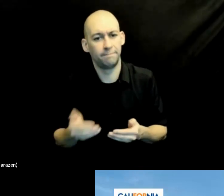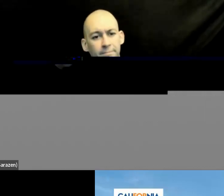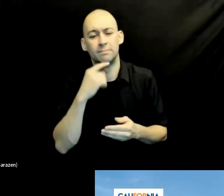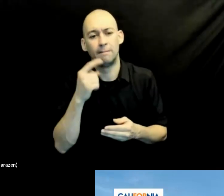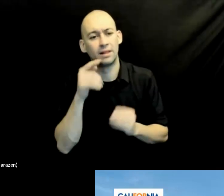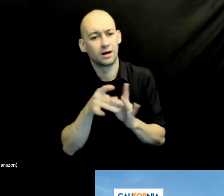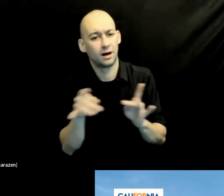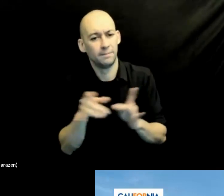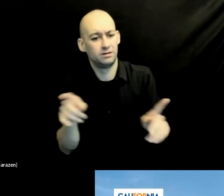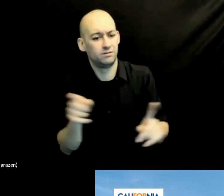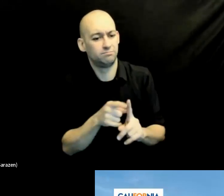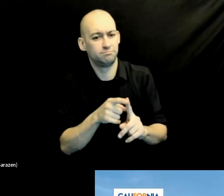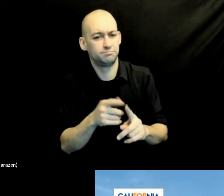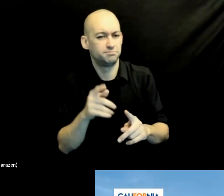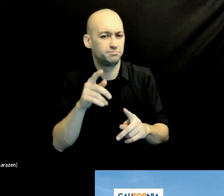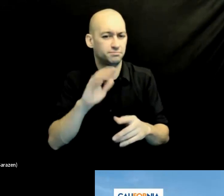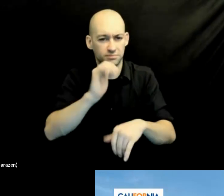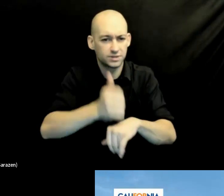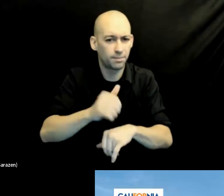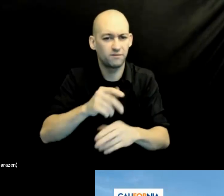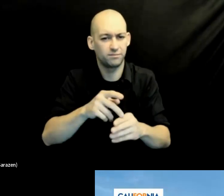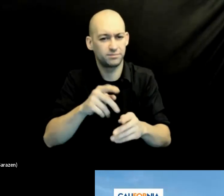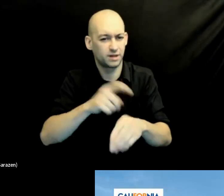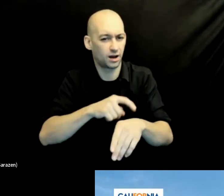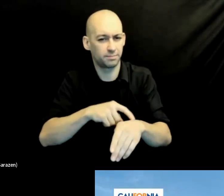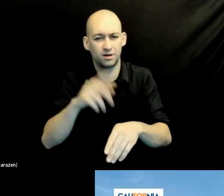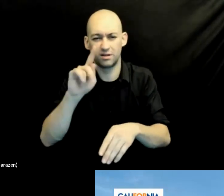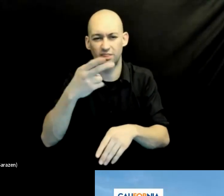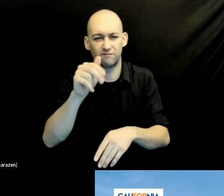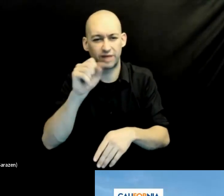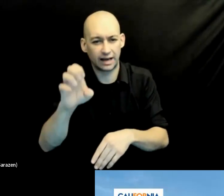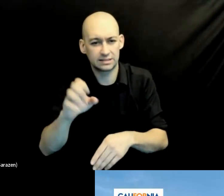perhaps, in the implementation phase about how we could go further. I think it's going to be